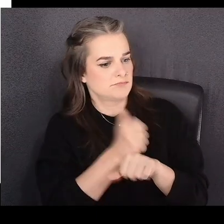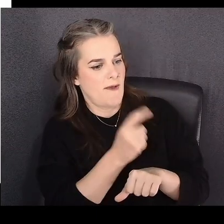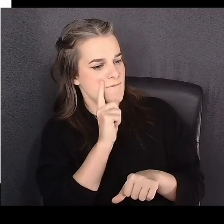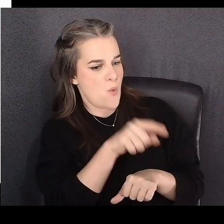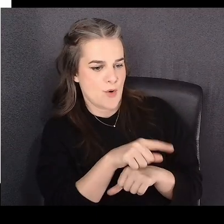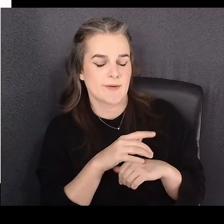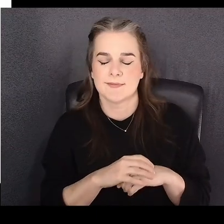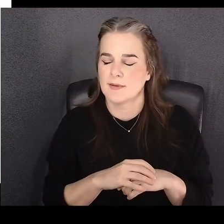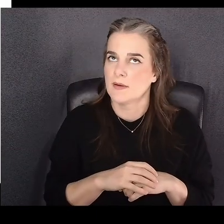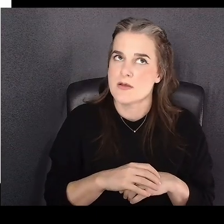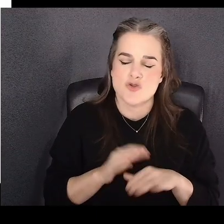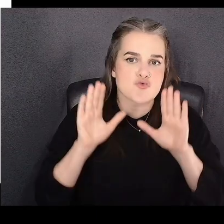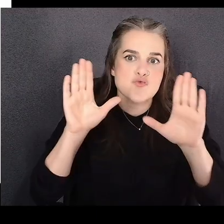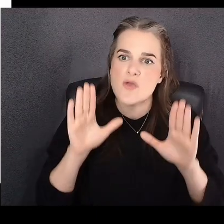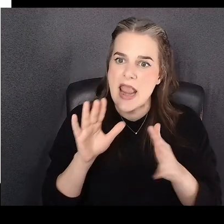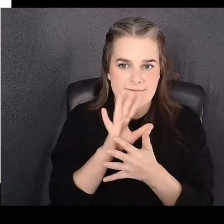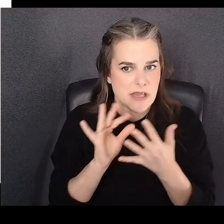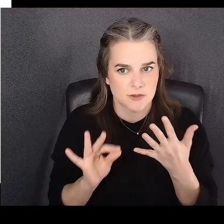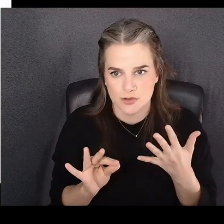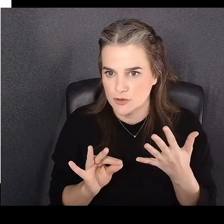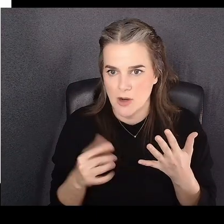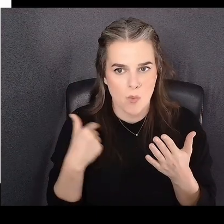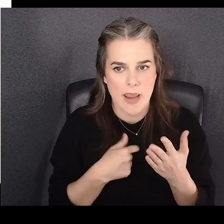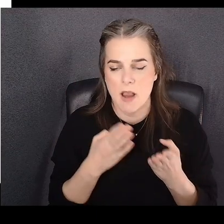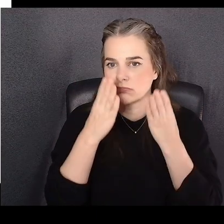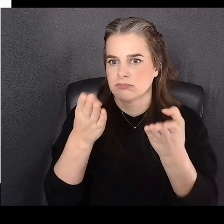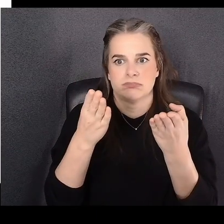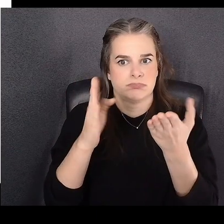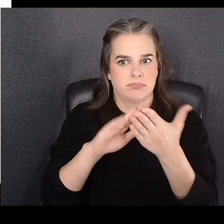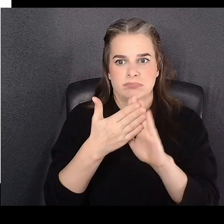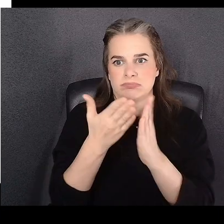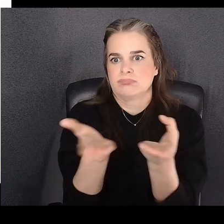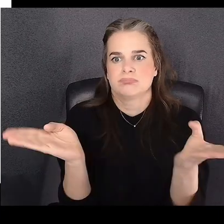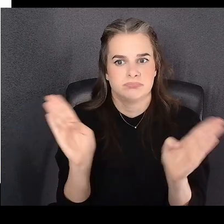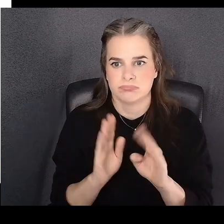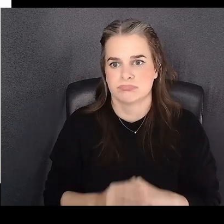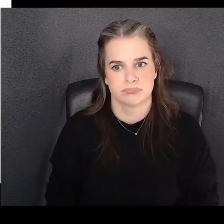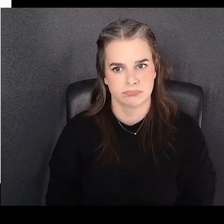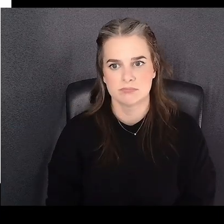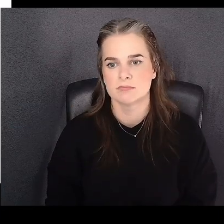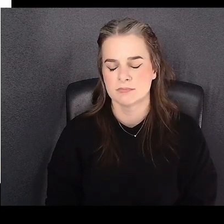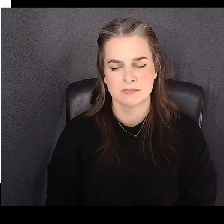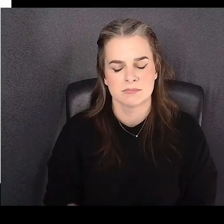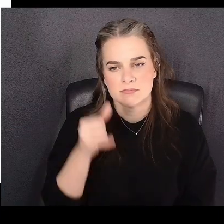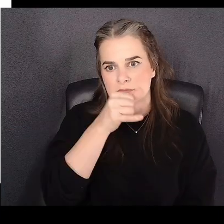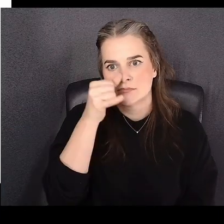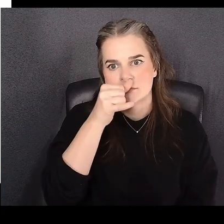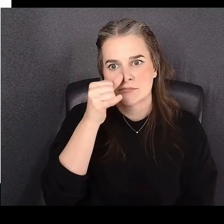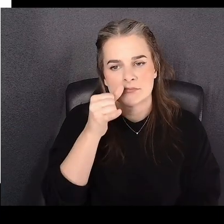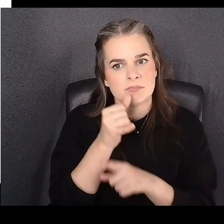been also recommending out in the community, which is awesome. Yeah, because who doesn't love ebooks?